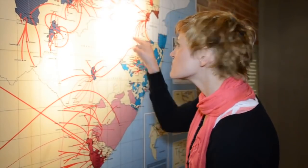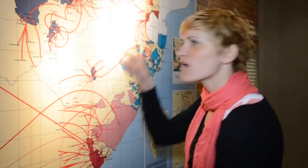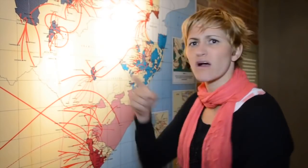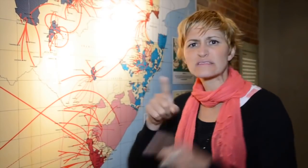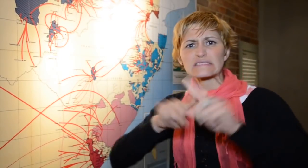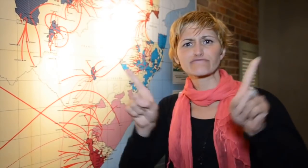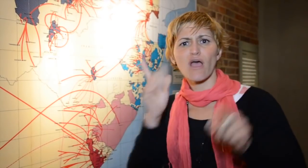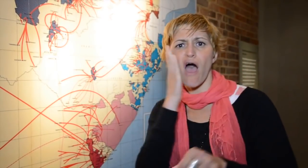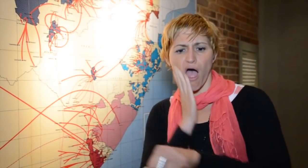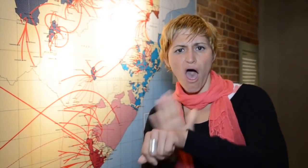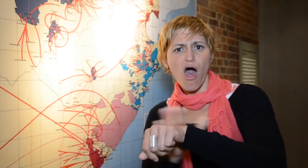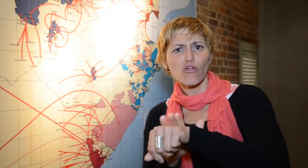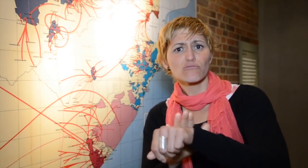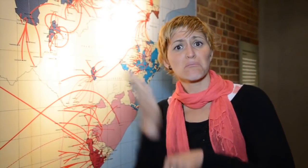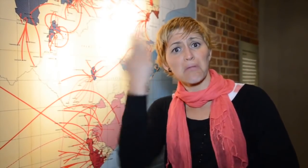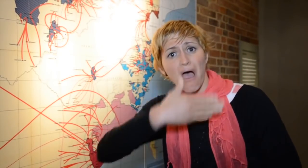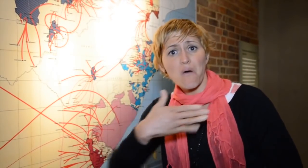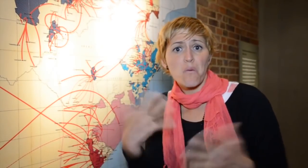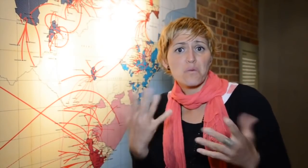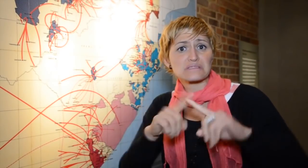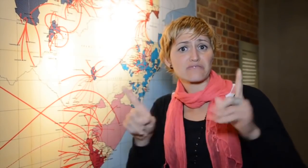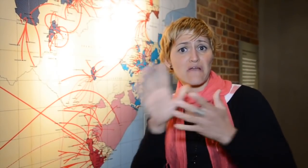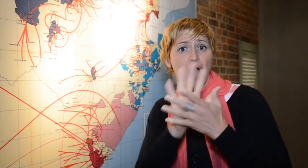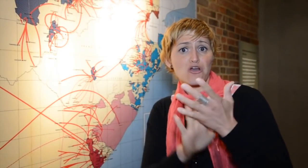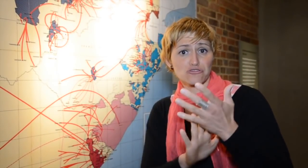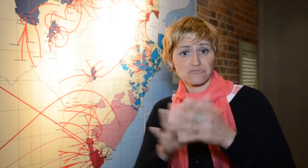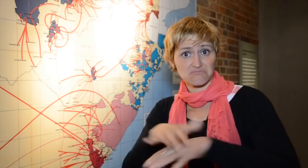forcibly relocated people of color to the areas